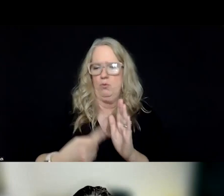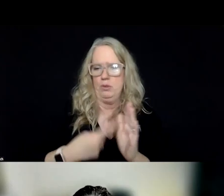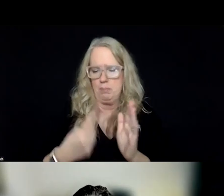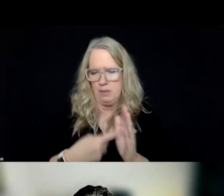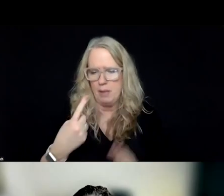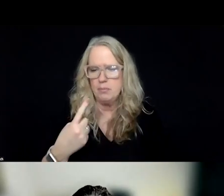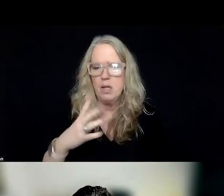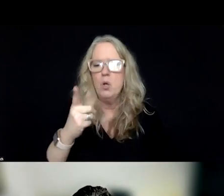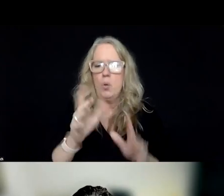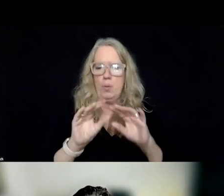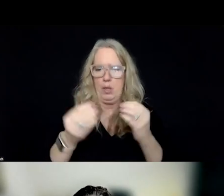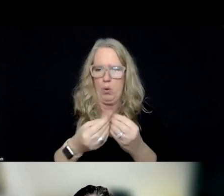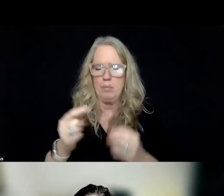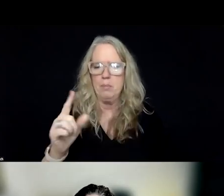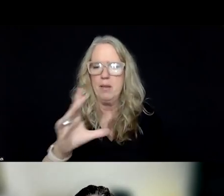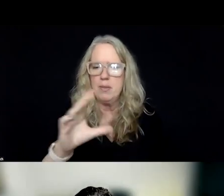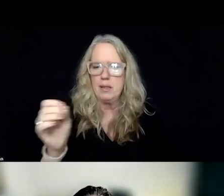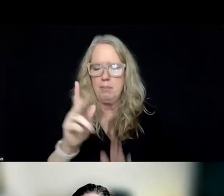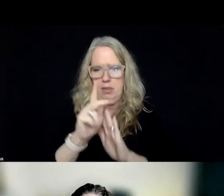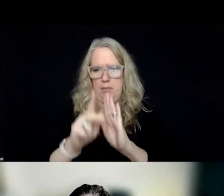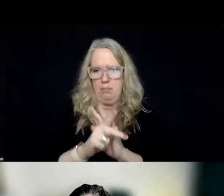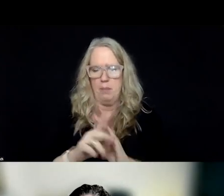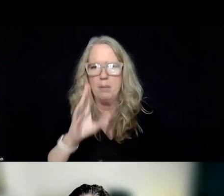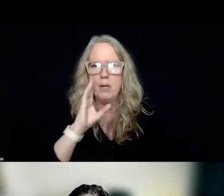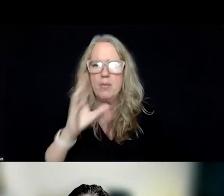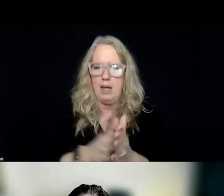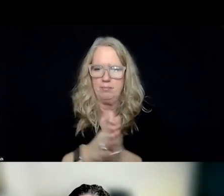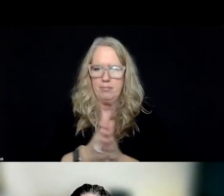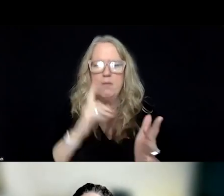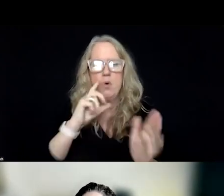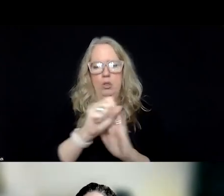ORGANIZATIONS AND POLICIES ARE DRIVEN BY STATE REGULATIONS.